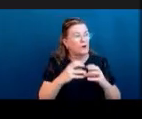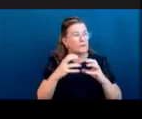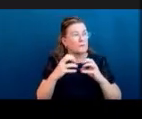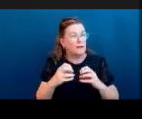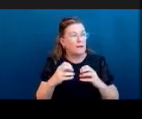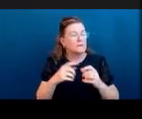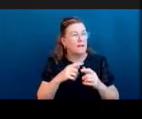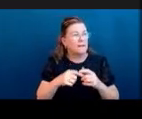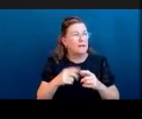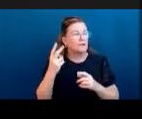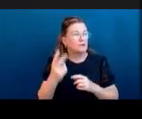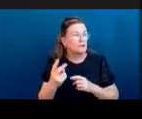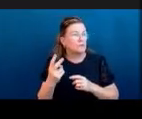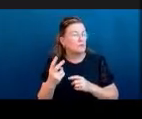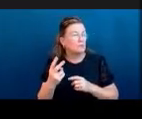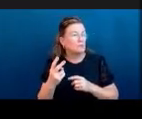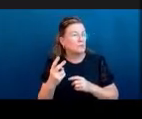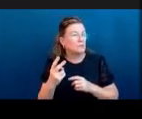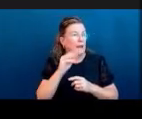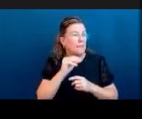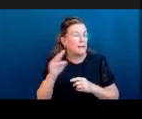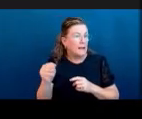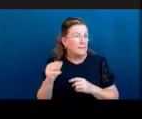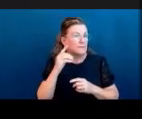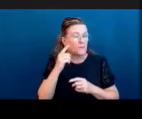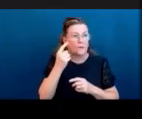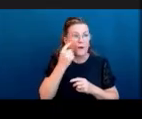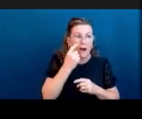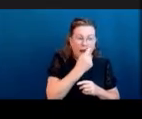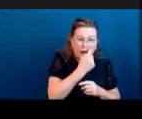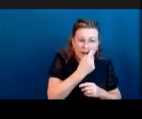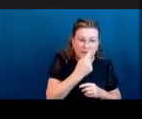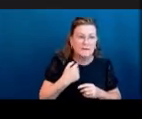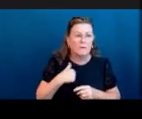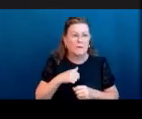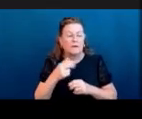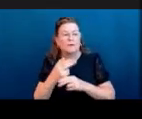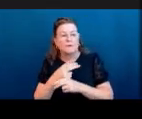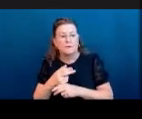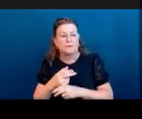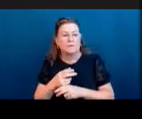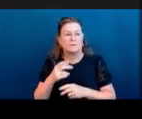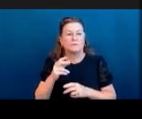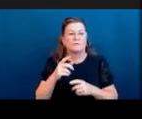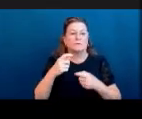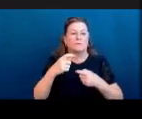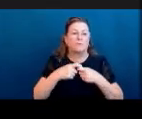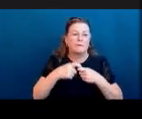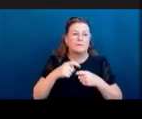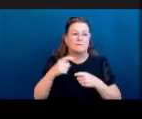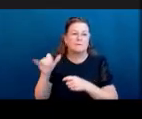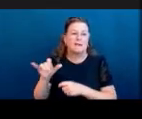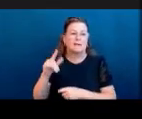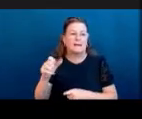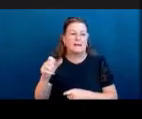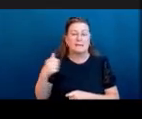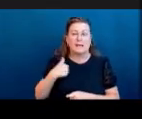put 2m M's for their eyes, and we could use pretzels as legs, which, like, I didn't even know that he knew all these sorts of